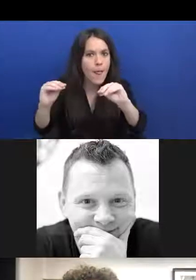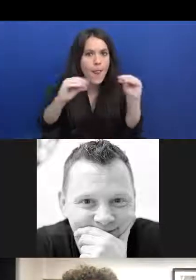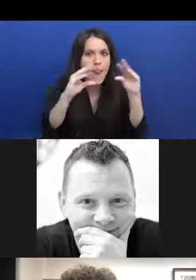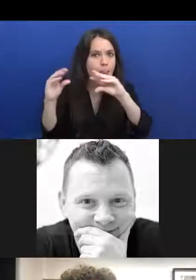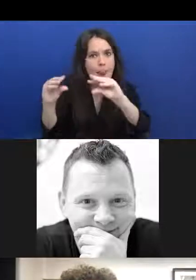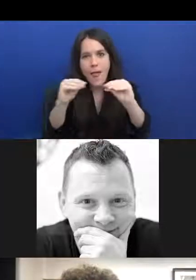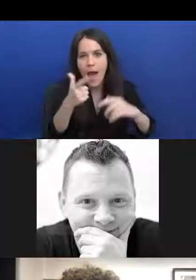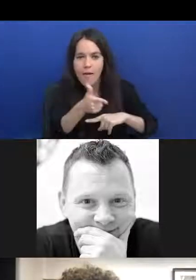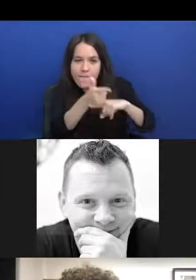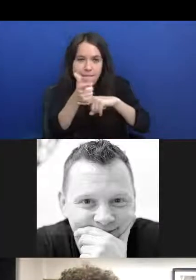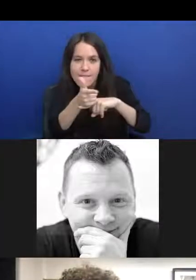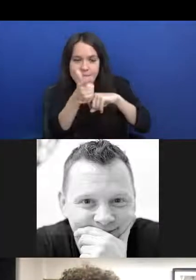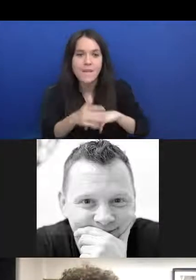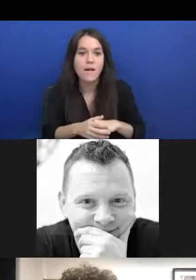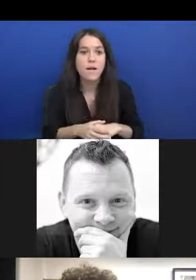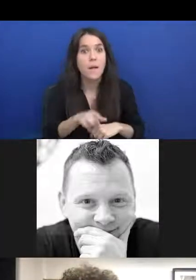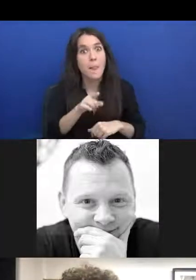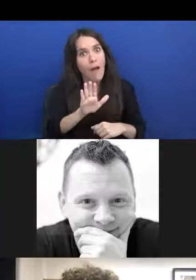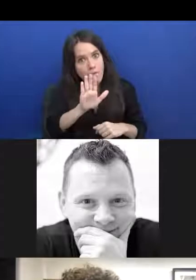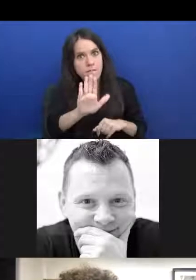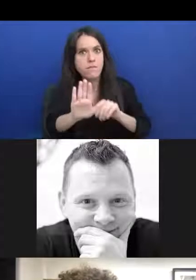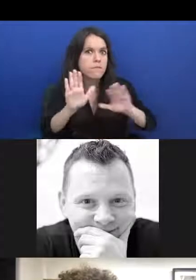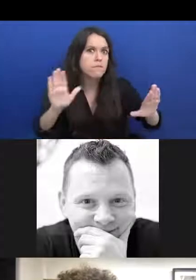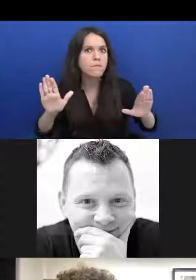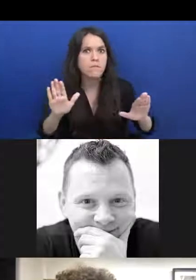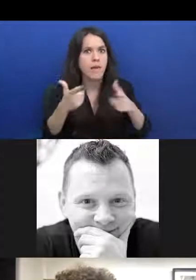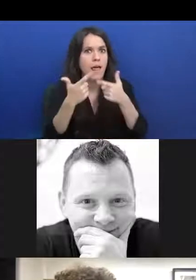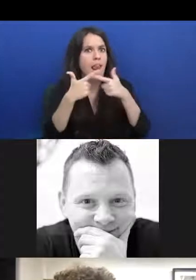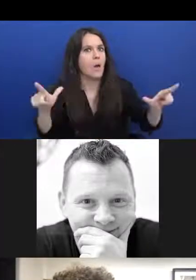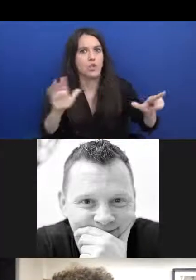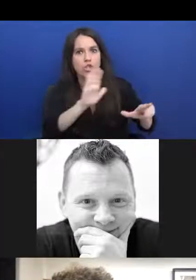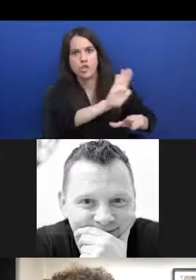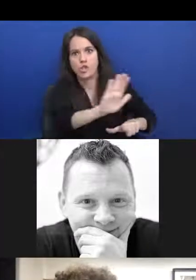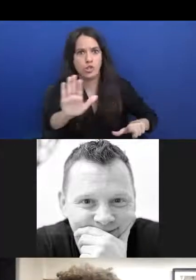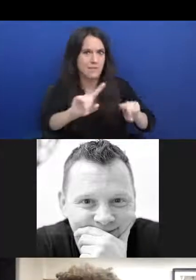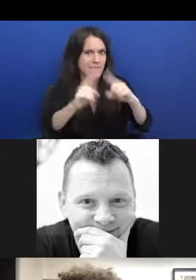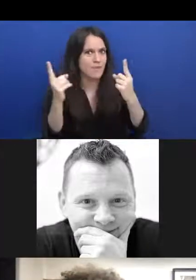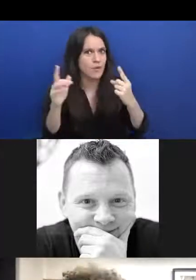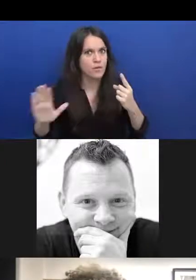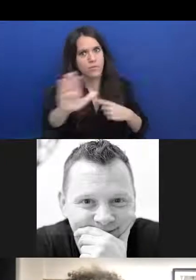is that they use their own languages in the film that's the main I guess framing of the films but